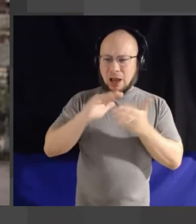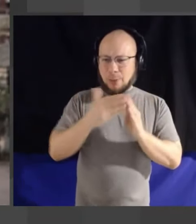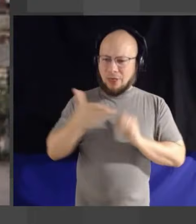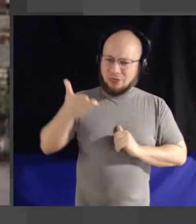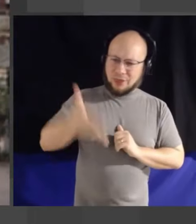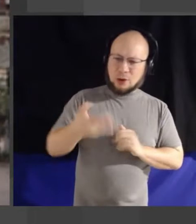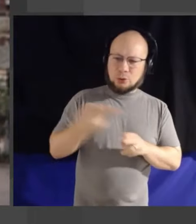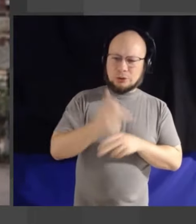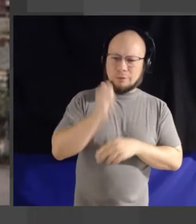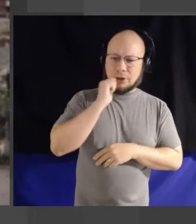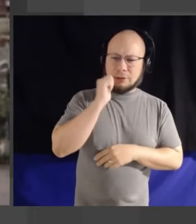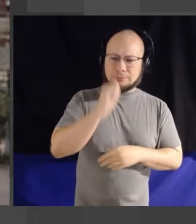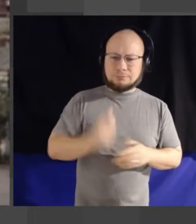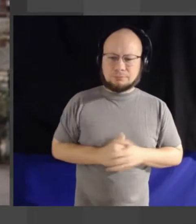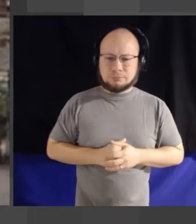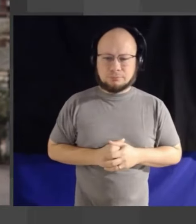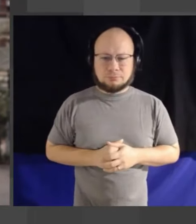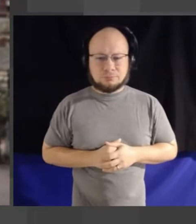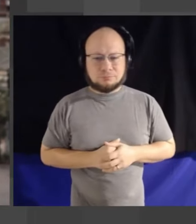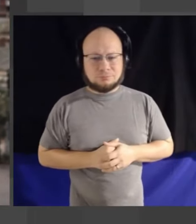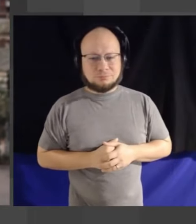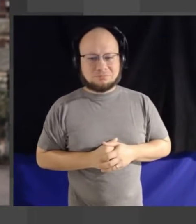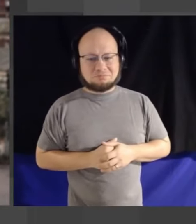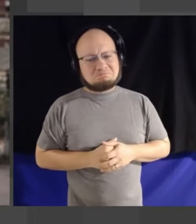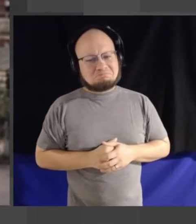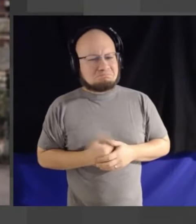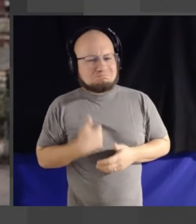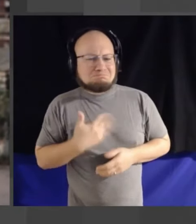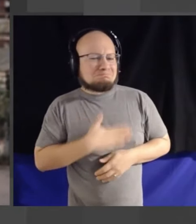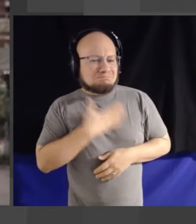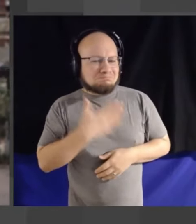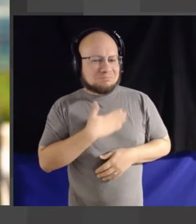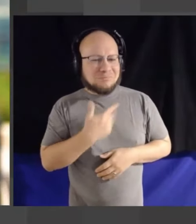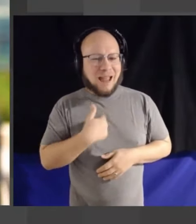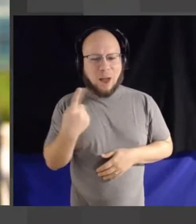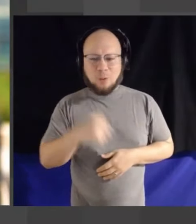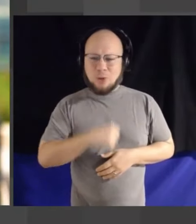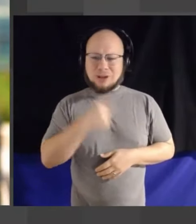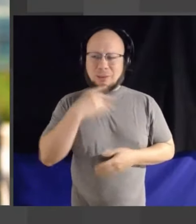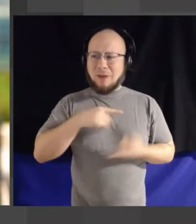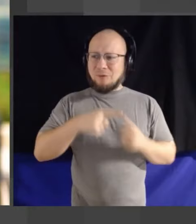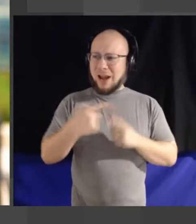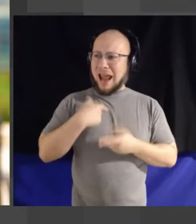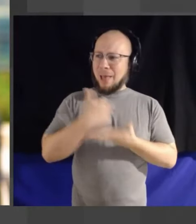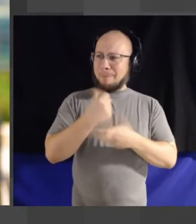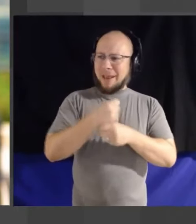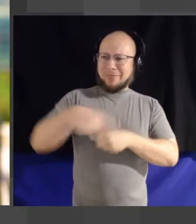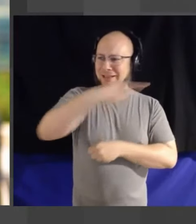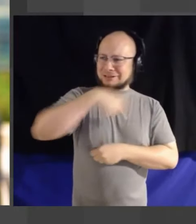COMMUNITY IS USING IT. I'M PROBABLY GOING TO BE LIKE REALLY HAPPY.